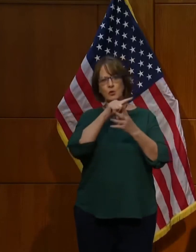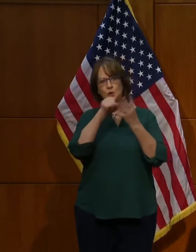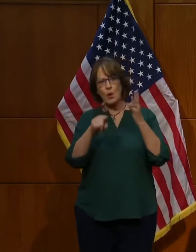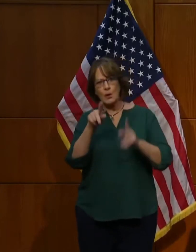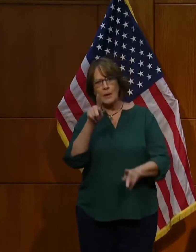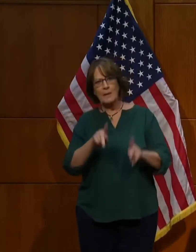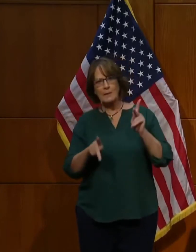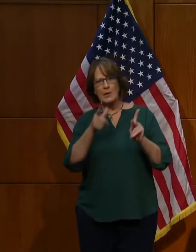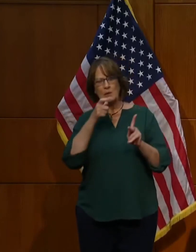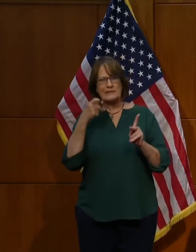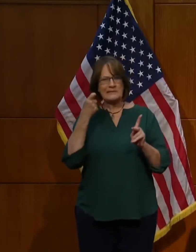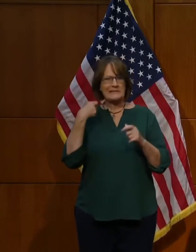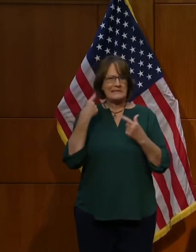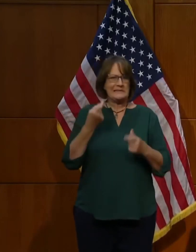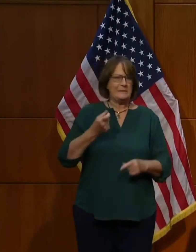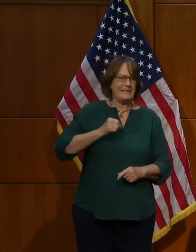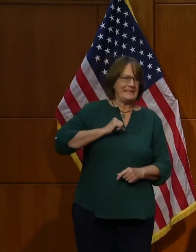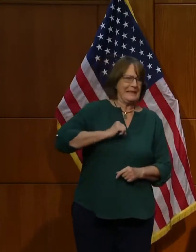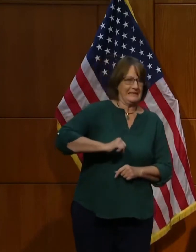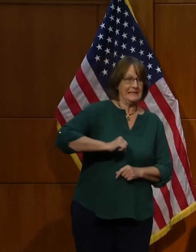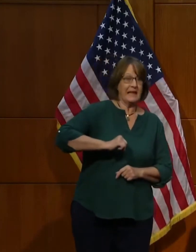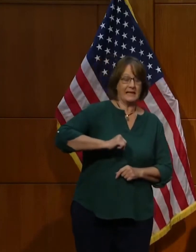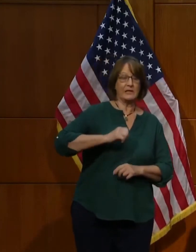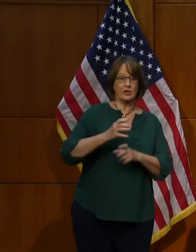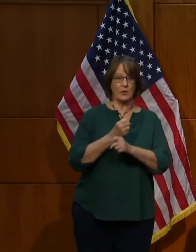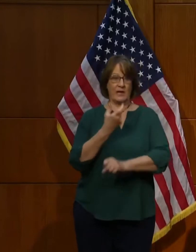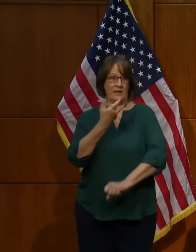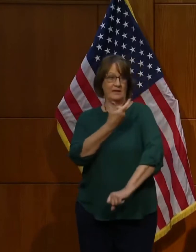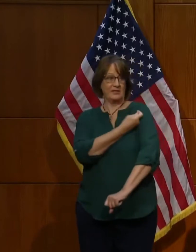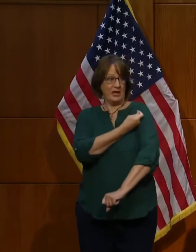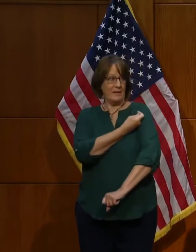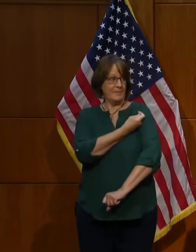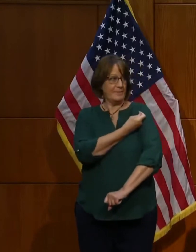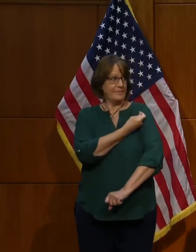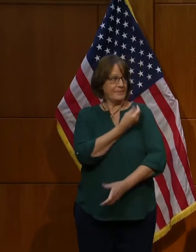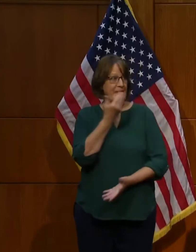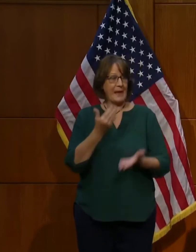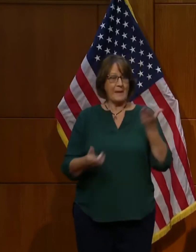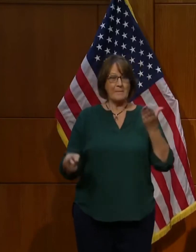may have hesitated? Maybe you're worried about side effects. Maybe